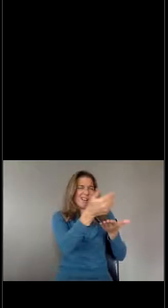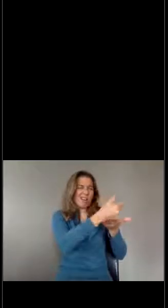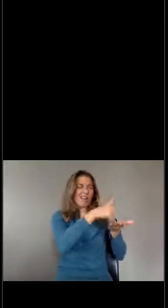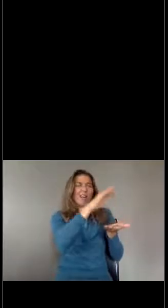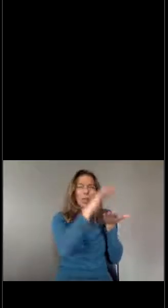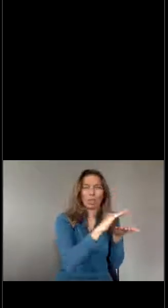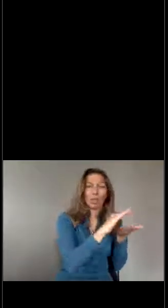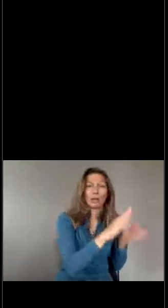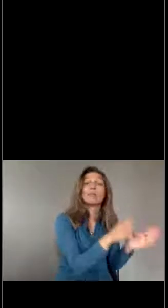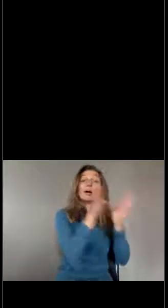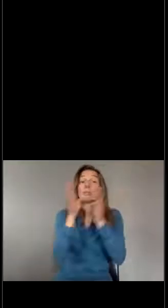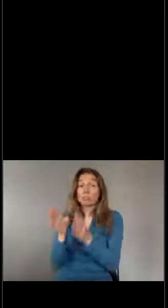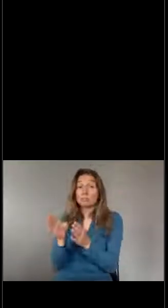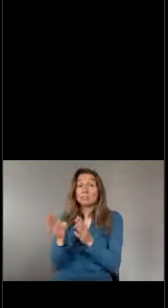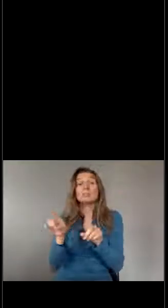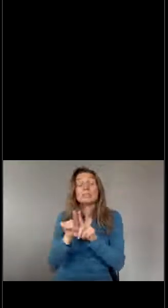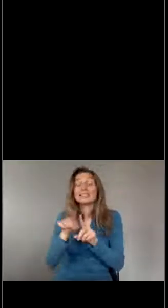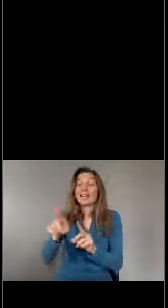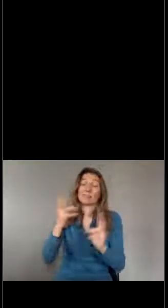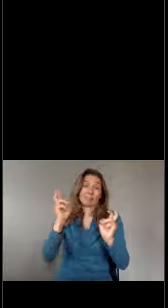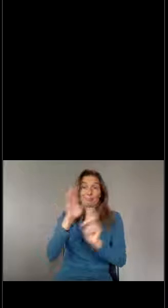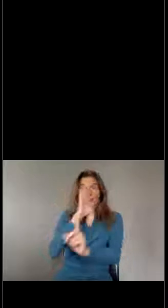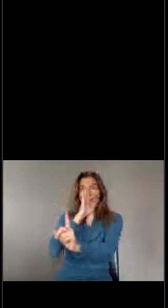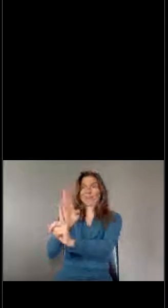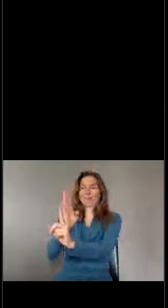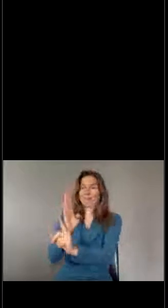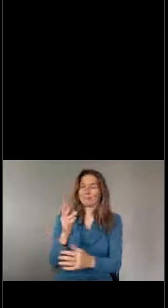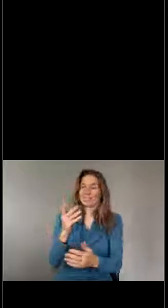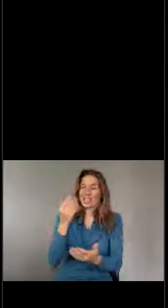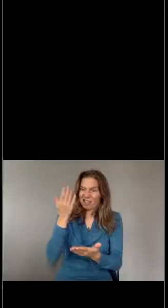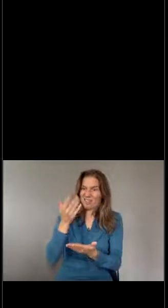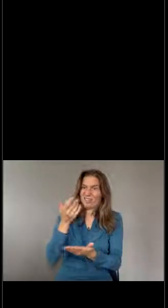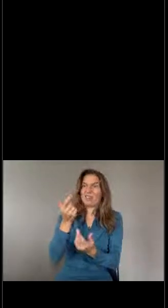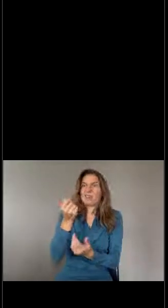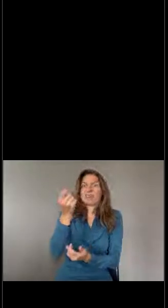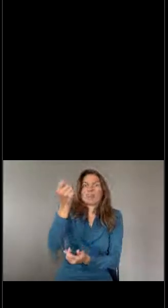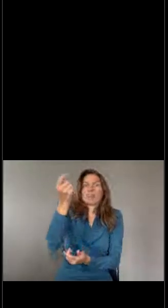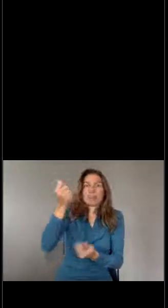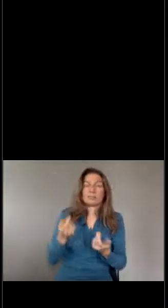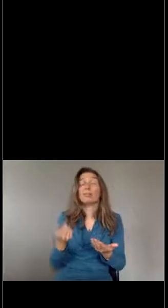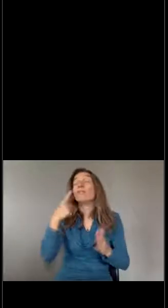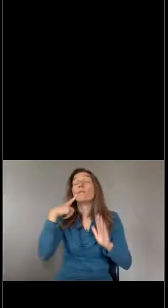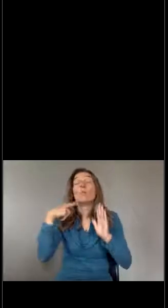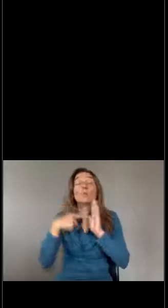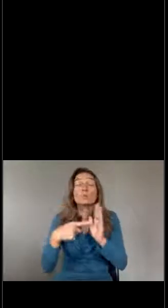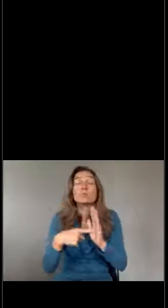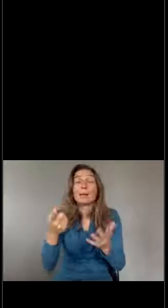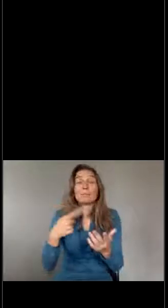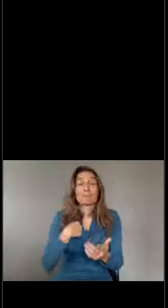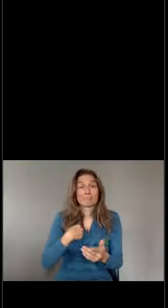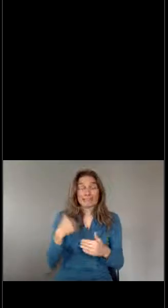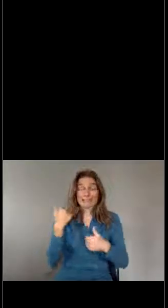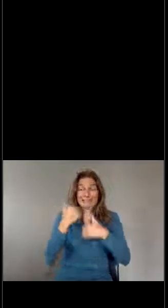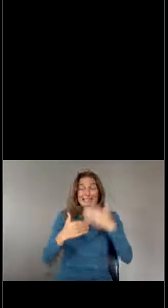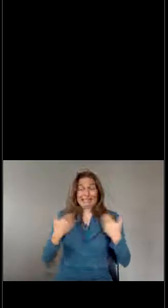This is additional spending people with disabilities require for goods and services that are necessary for participation.